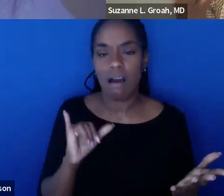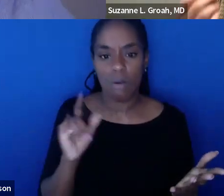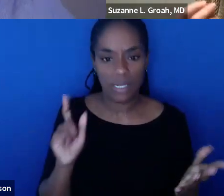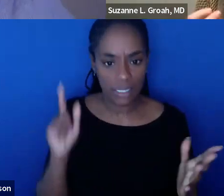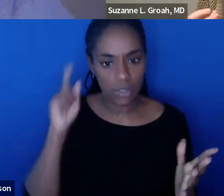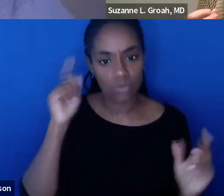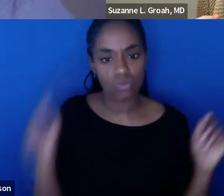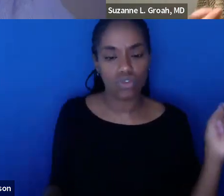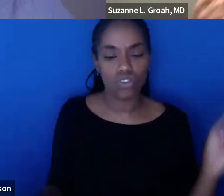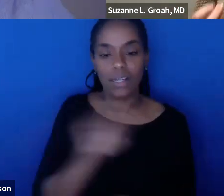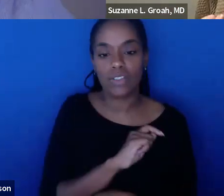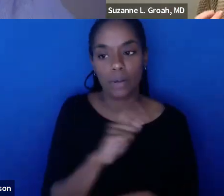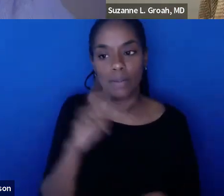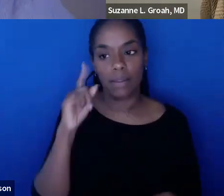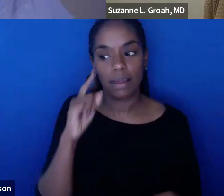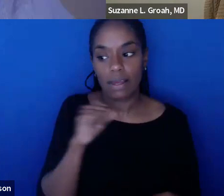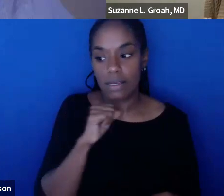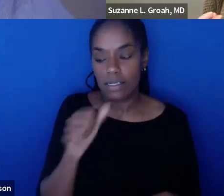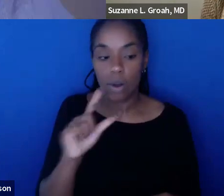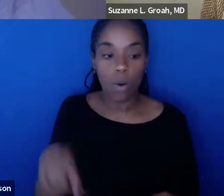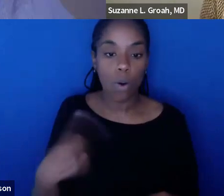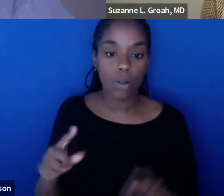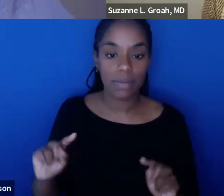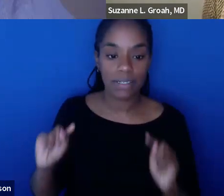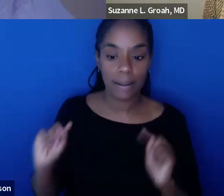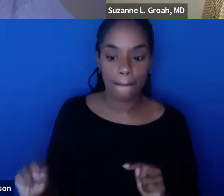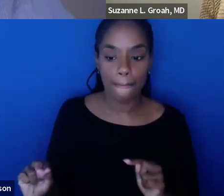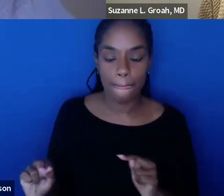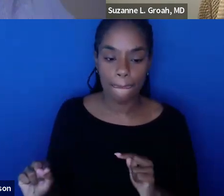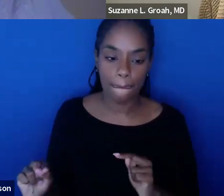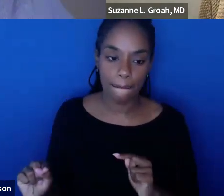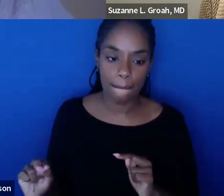So don’t just react just to bugs.